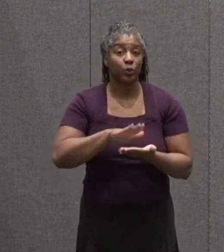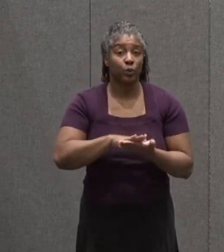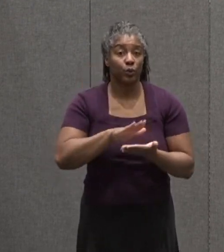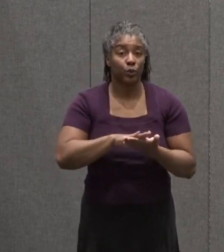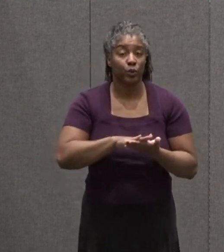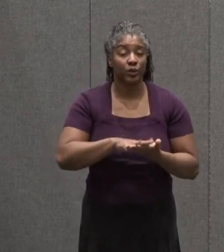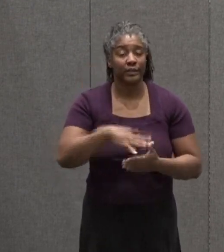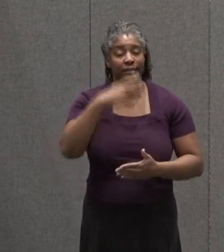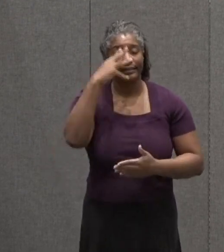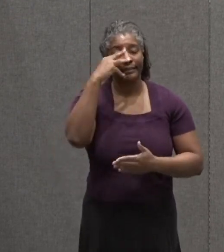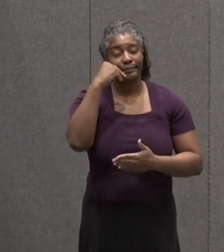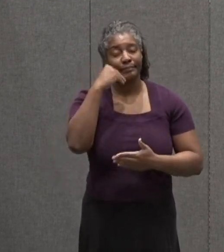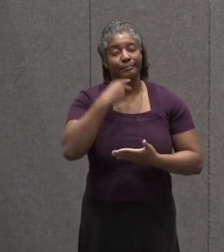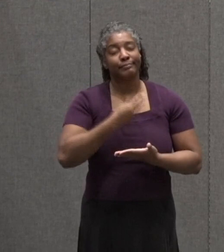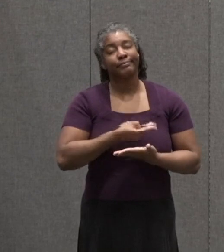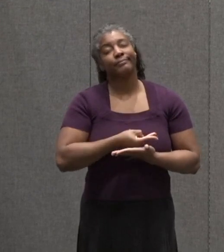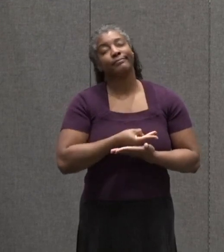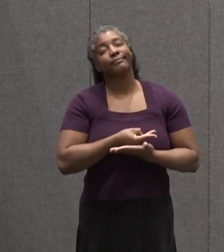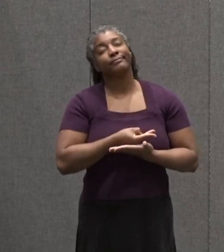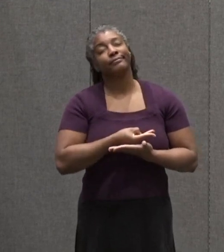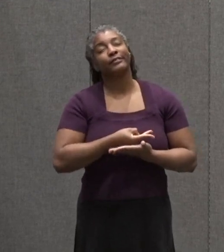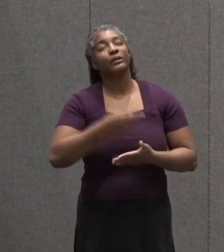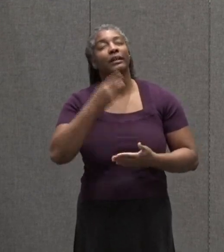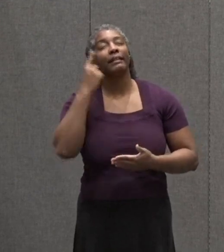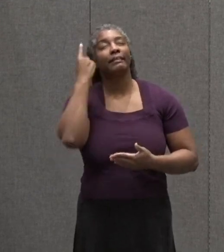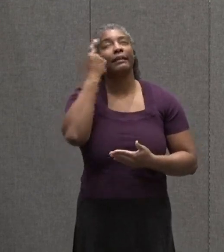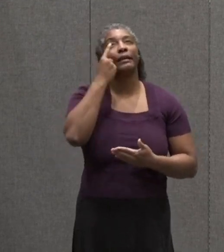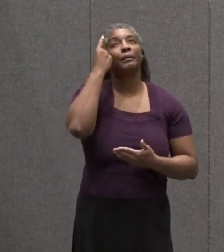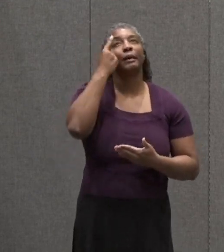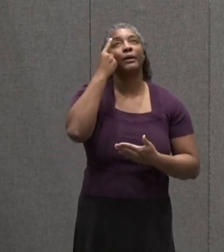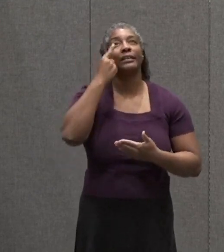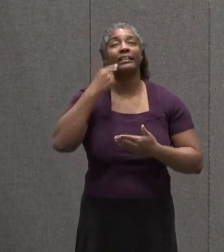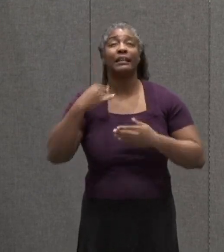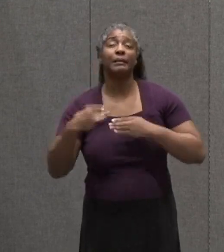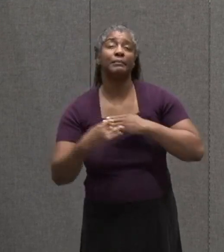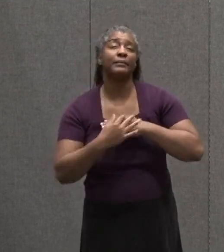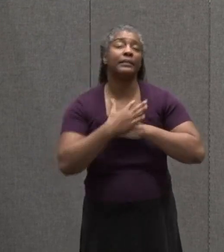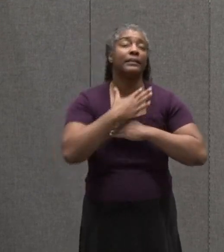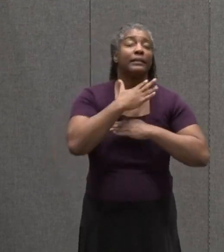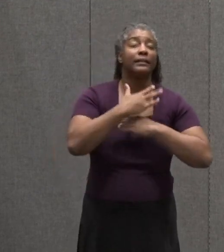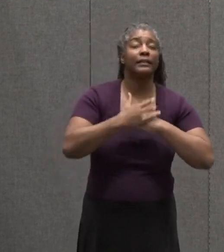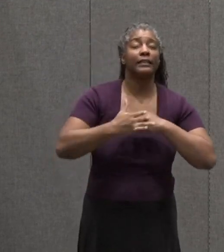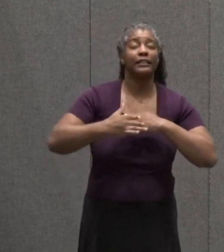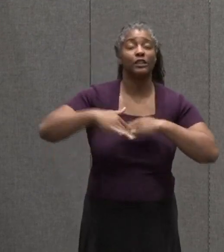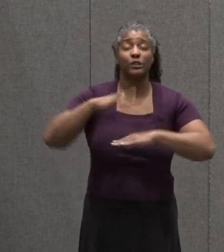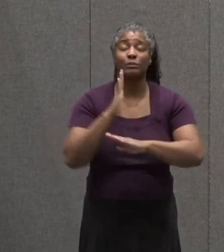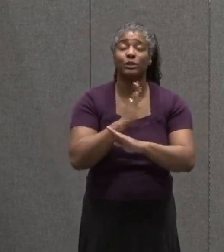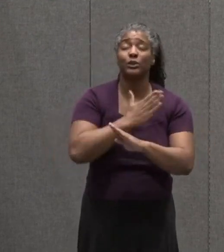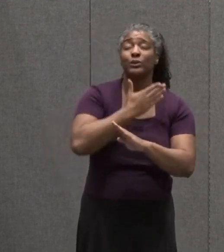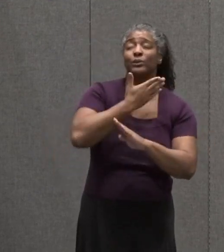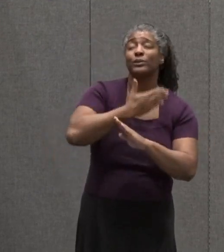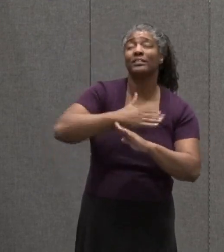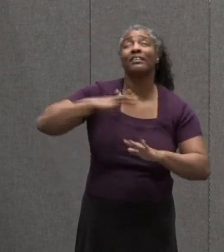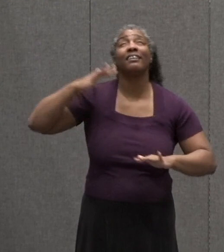playing with a beach ball, and you're eating ice cream. And the music is jumping around behind you. And people are dancing and then all